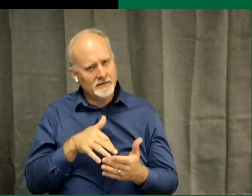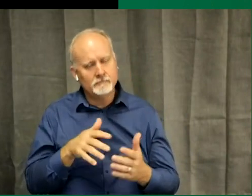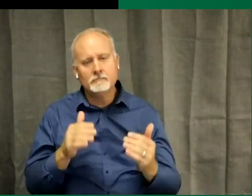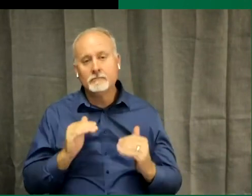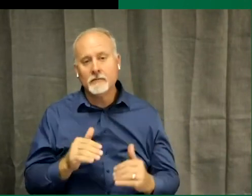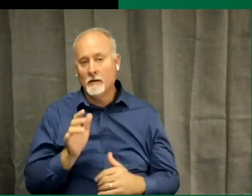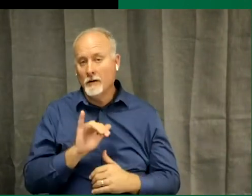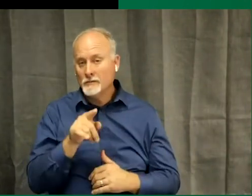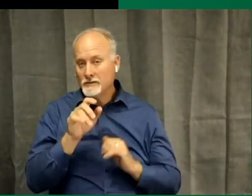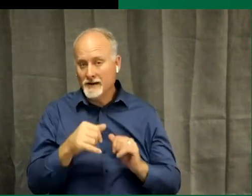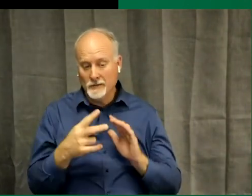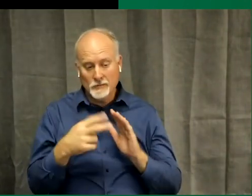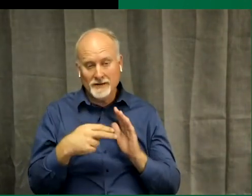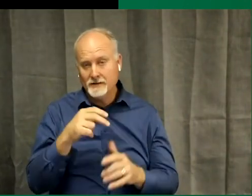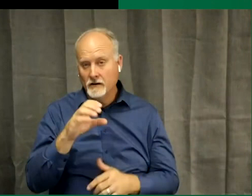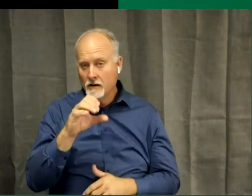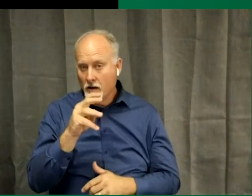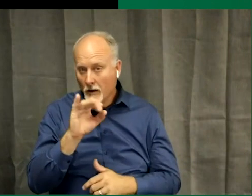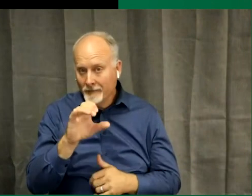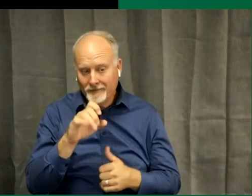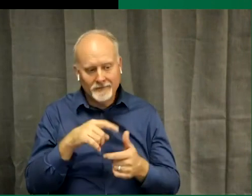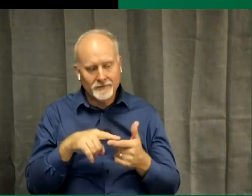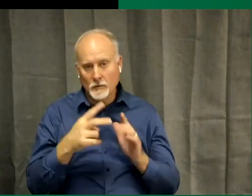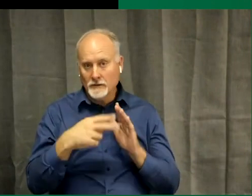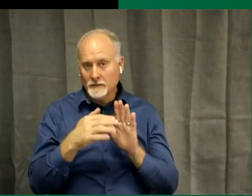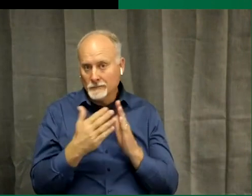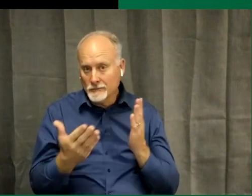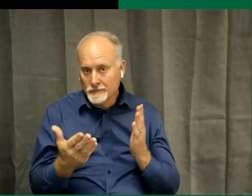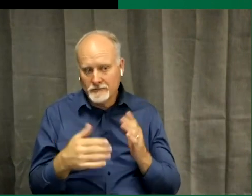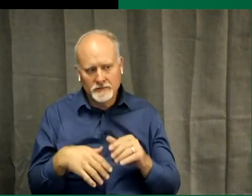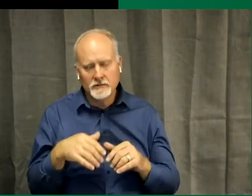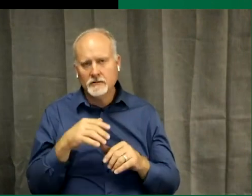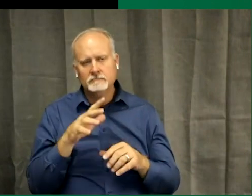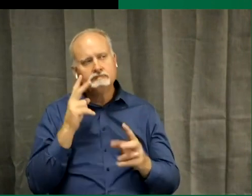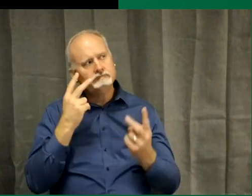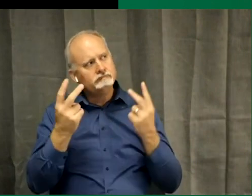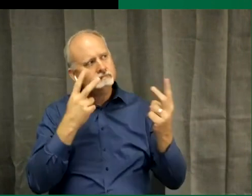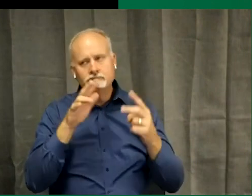engage in reading comics or novels like i said being in nature but another component could be